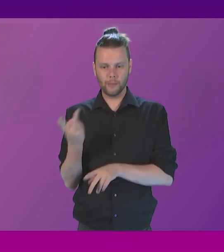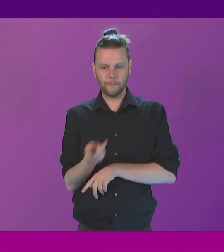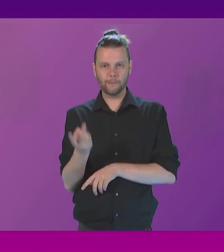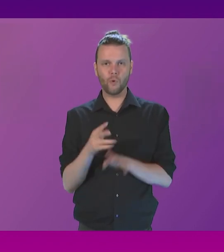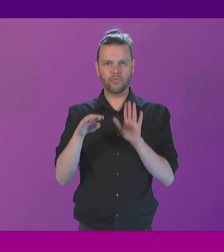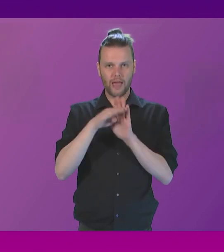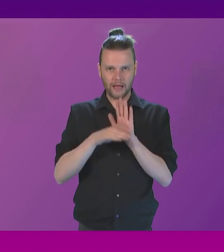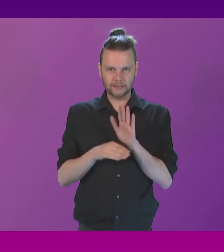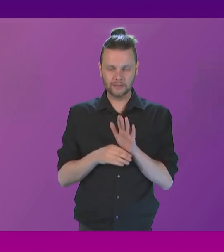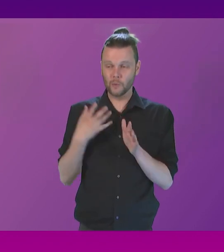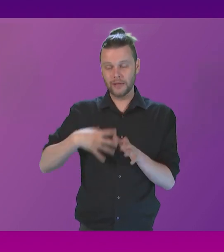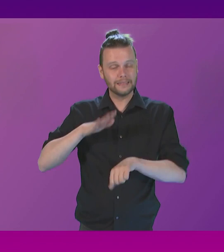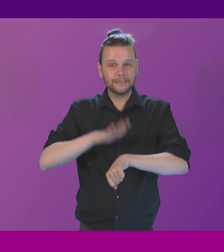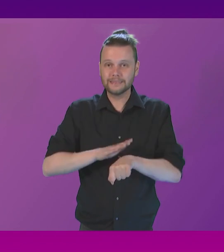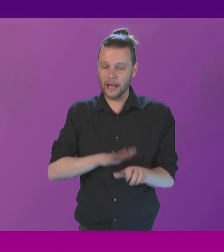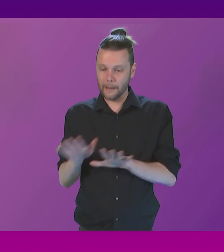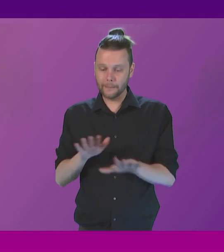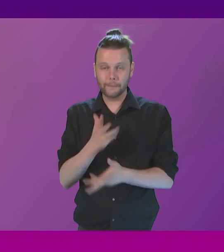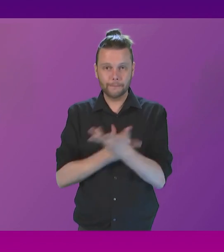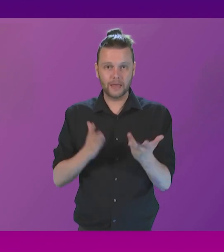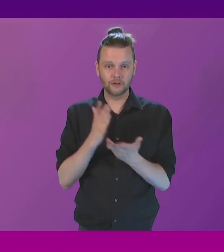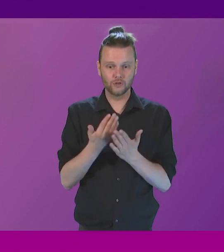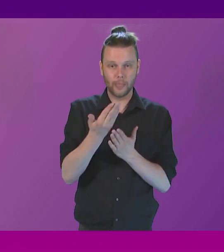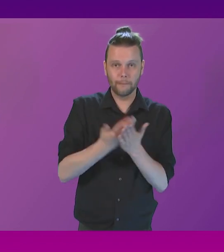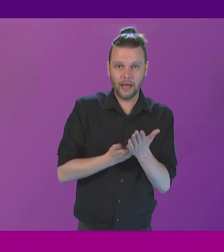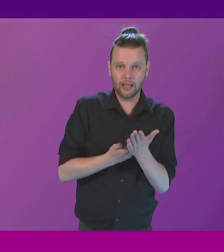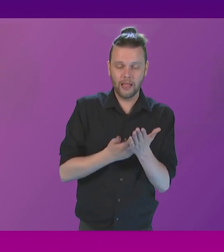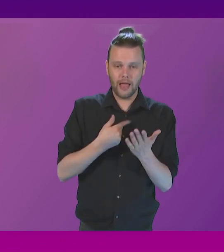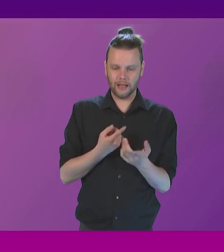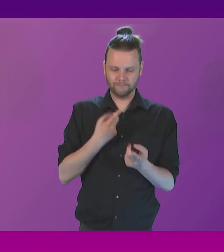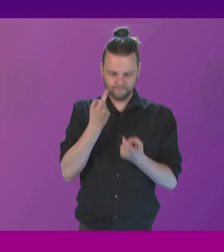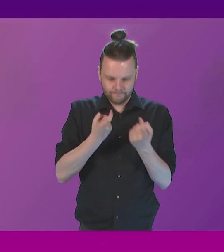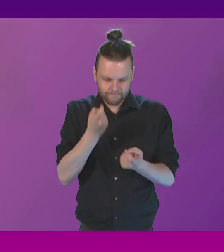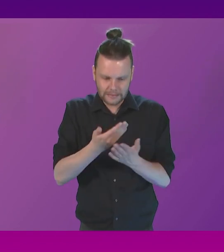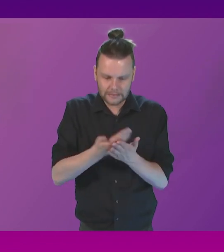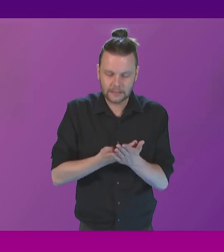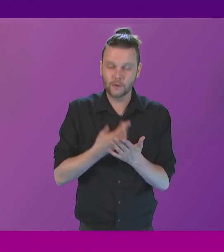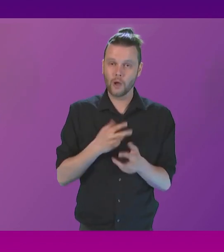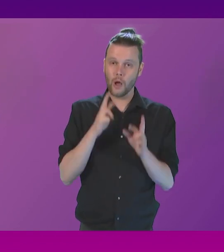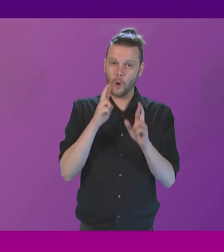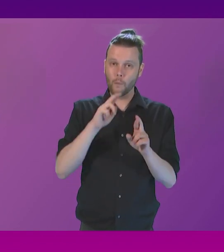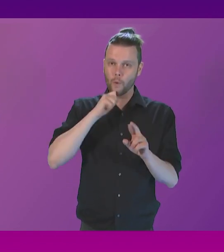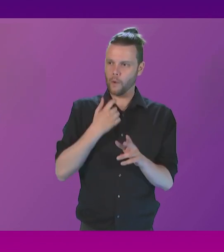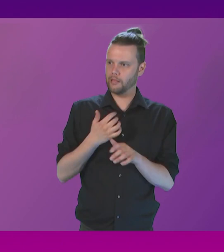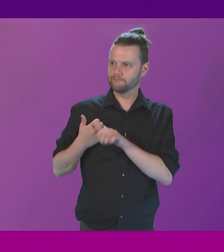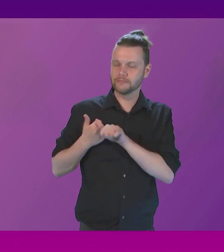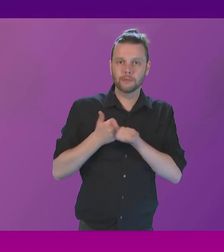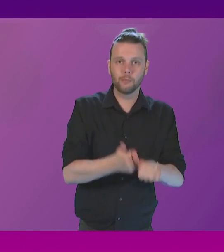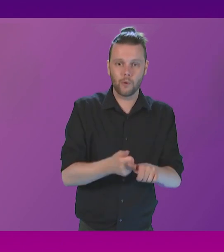It does take time to make sure that we have a bill at the reconsideration stage that, I hope, not only will command support, as the previous bill did,